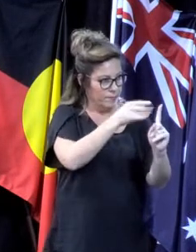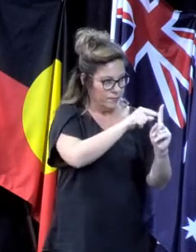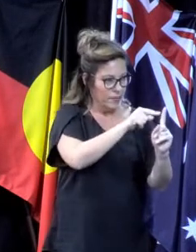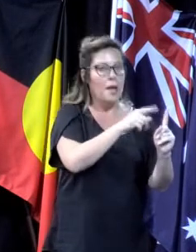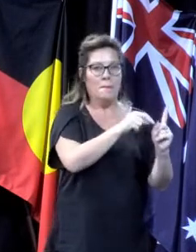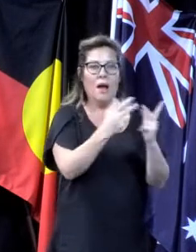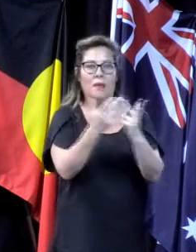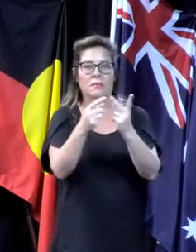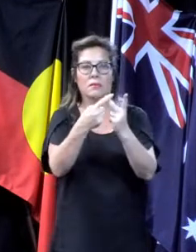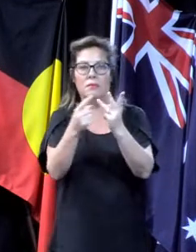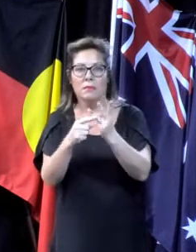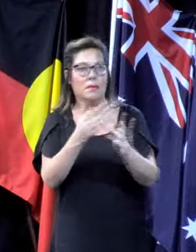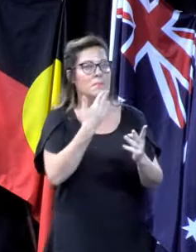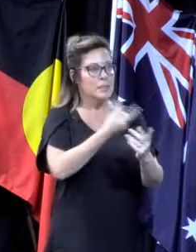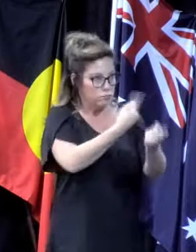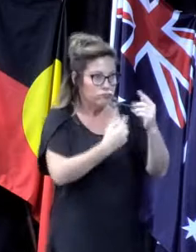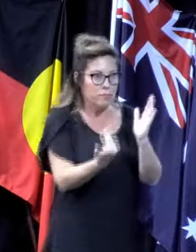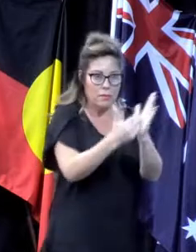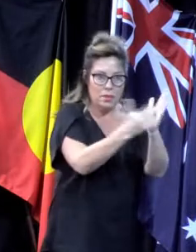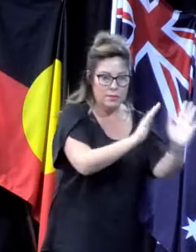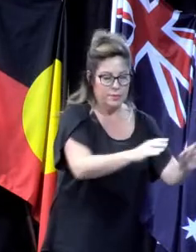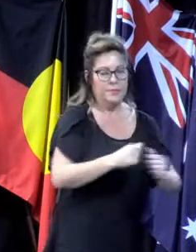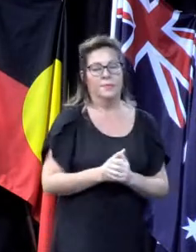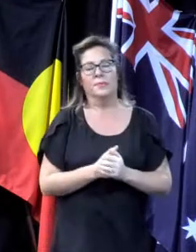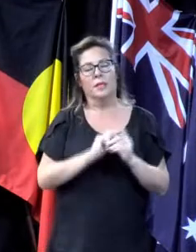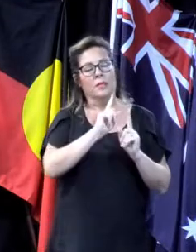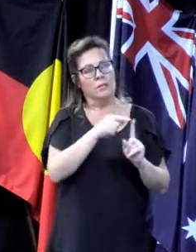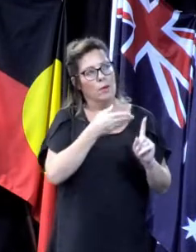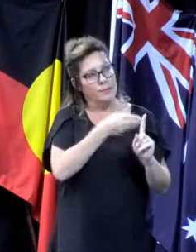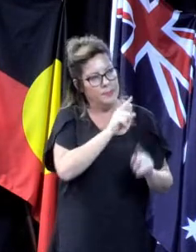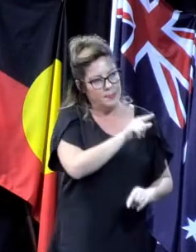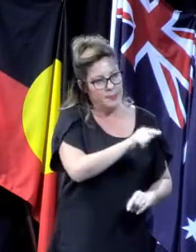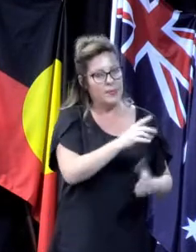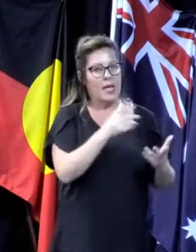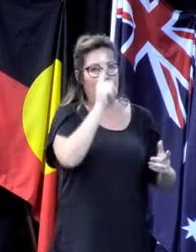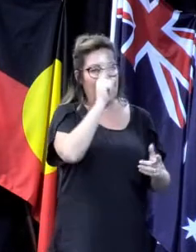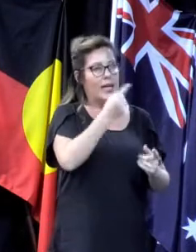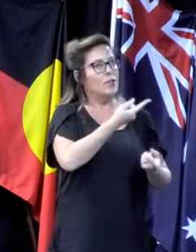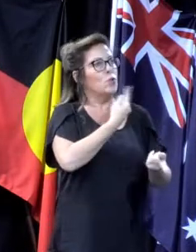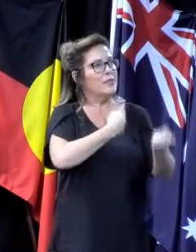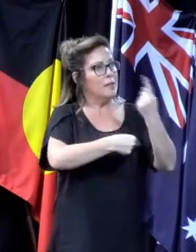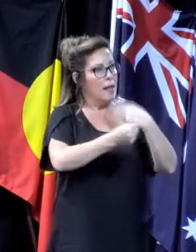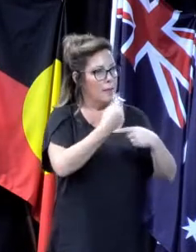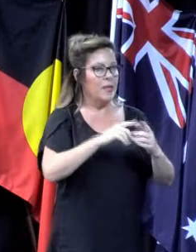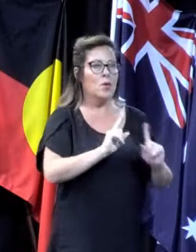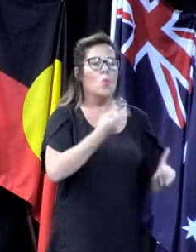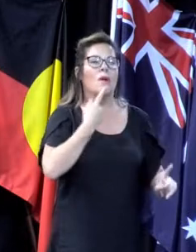Can you give me an indication of the breadth of type of disabilities that the school system encounters?